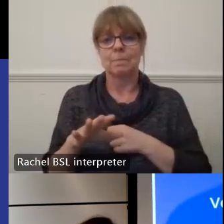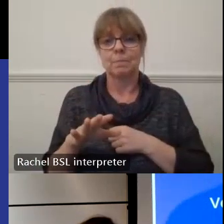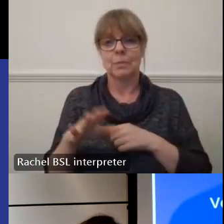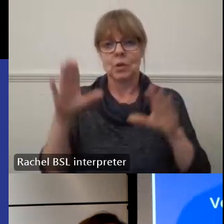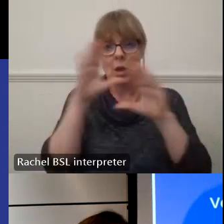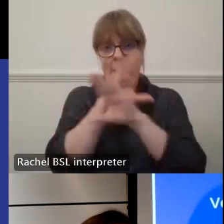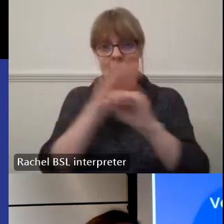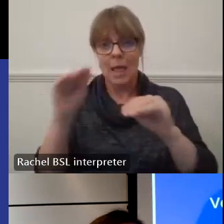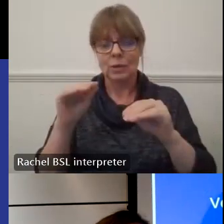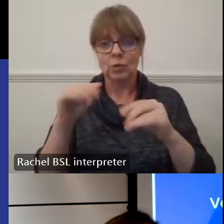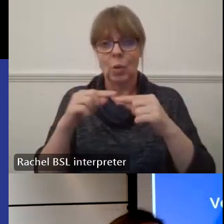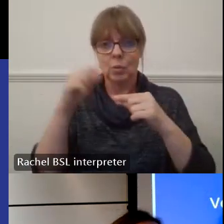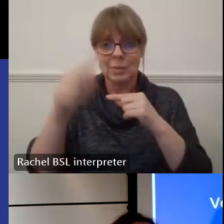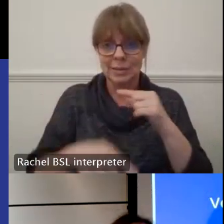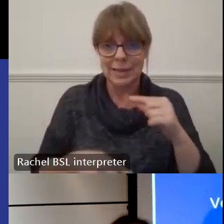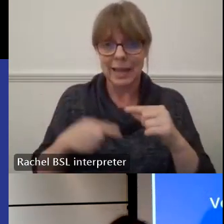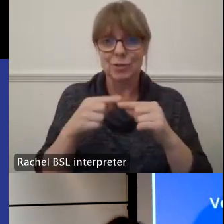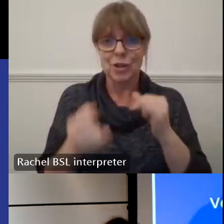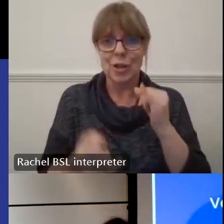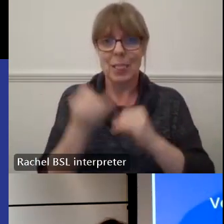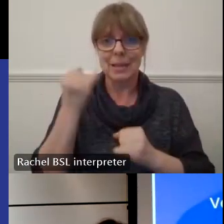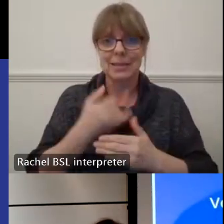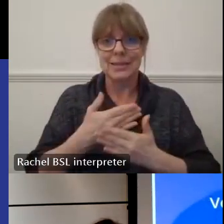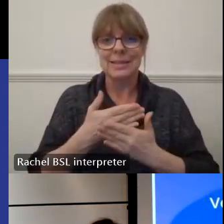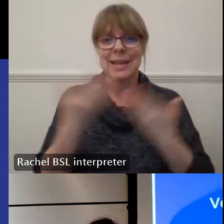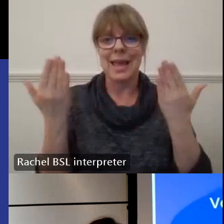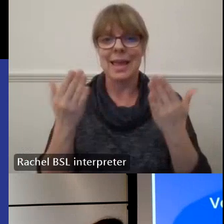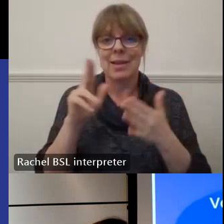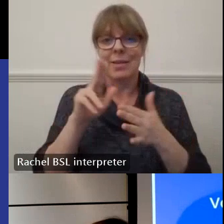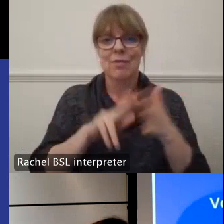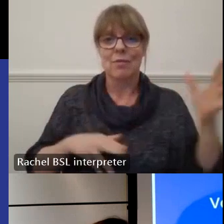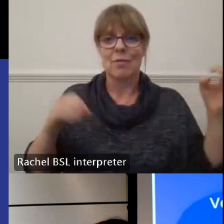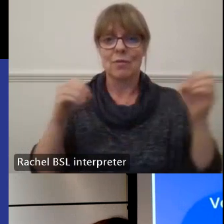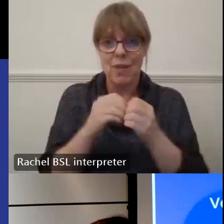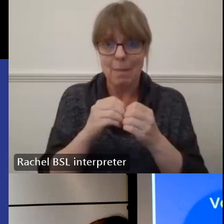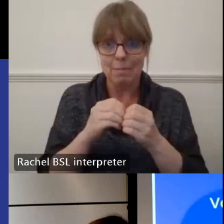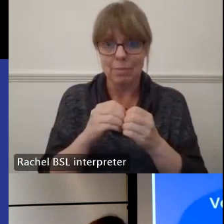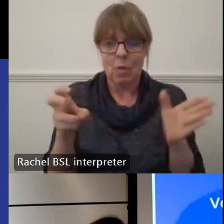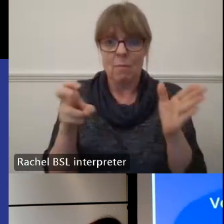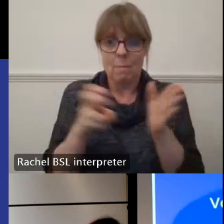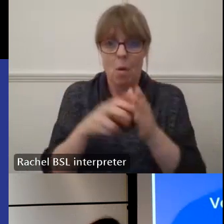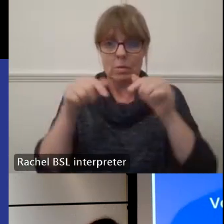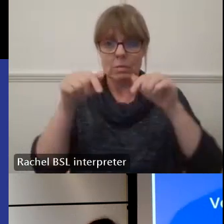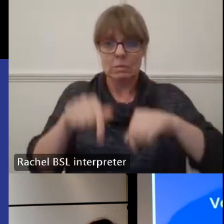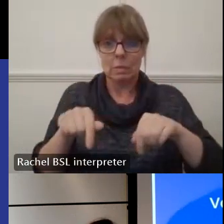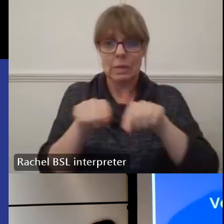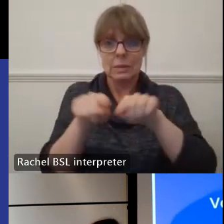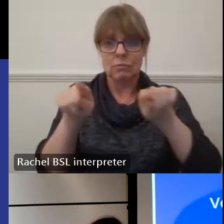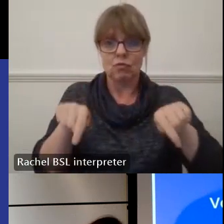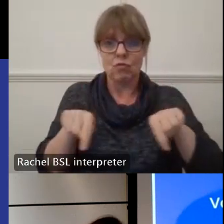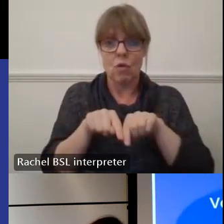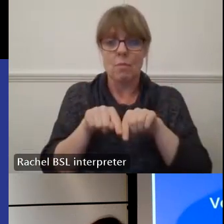the last day in February again, and we will look back - what's happened? Has there been change in this past year?